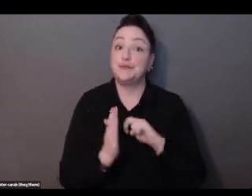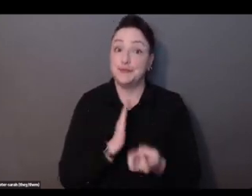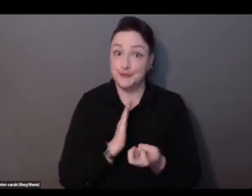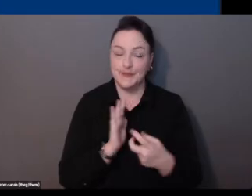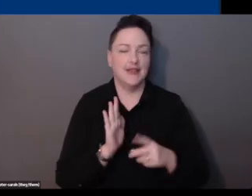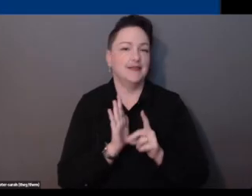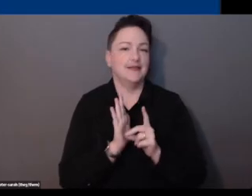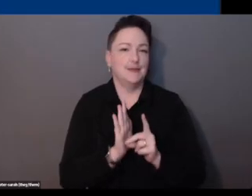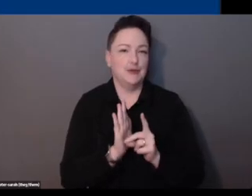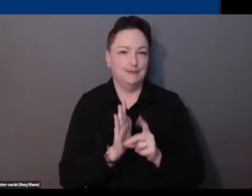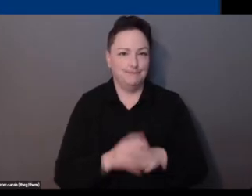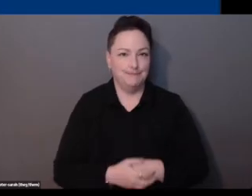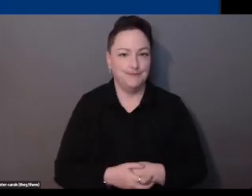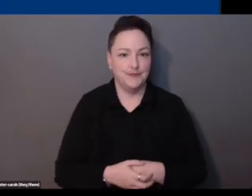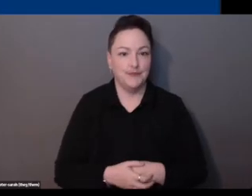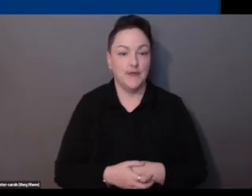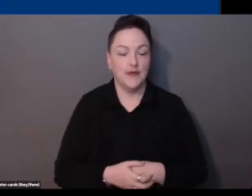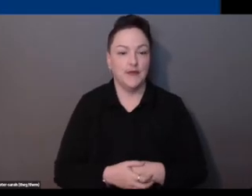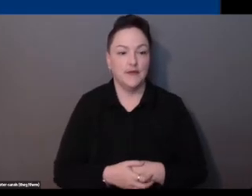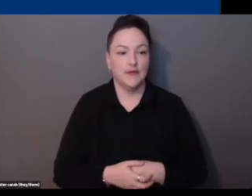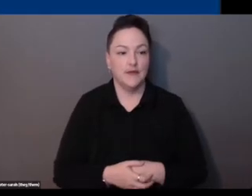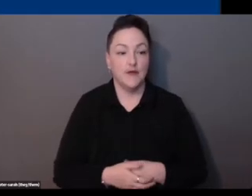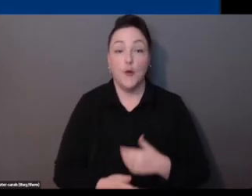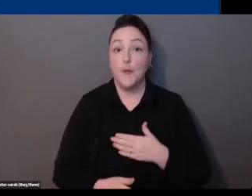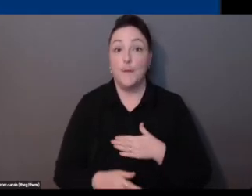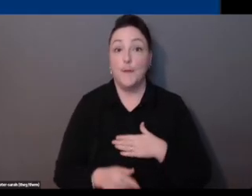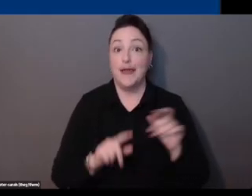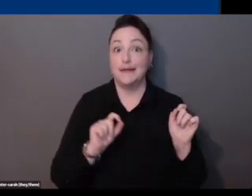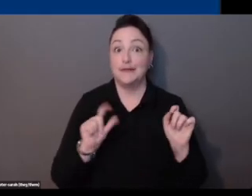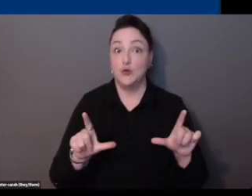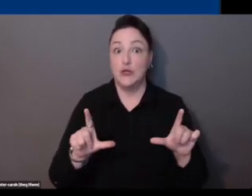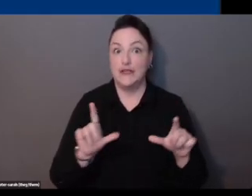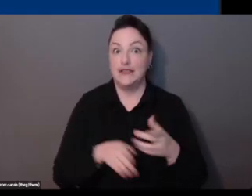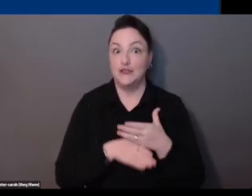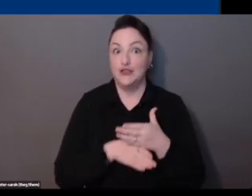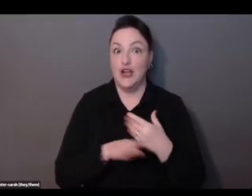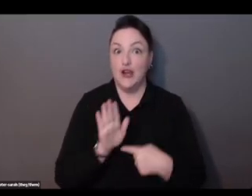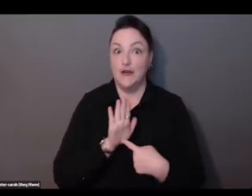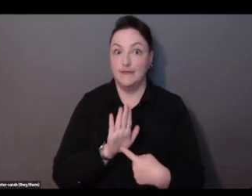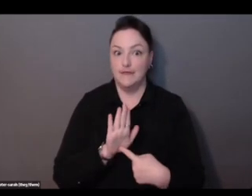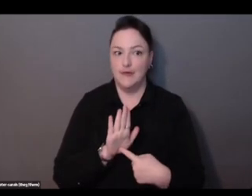I'm going to share my screen here. Hopefully, no technical issues.